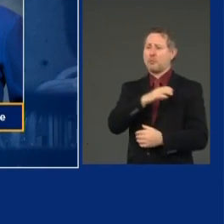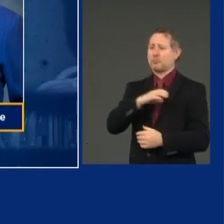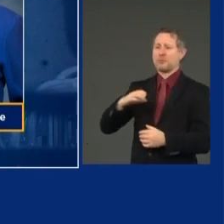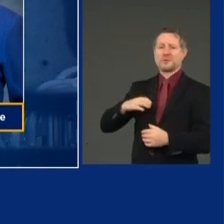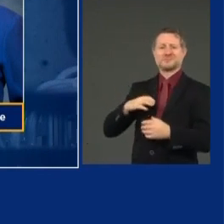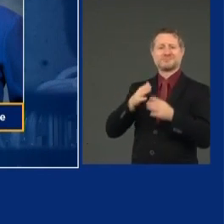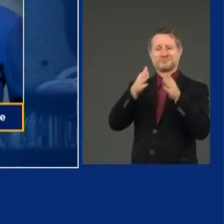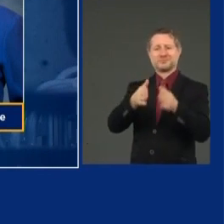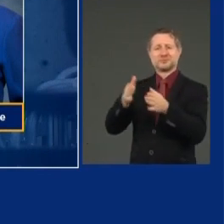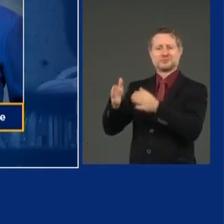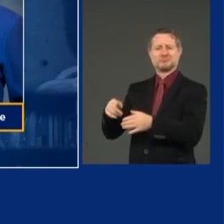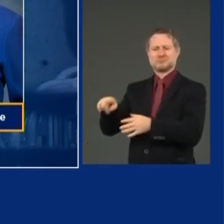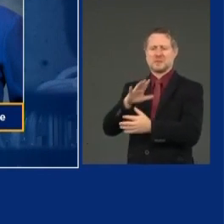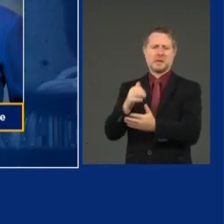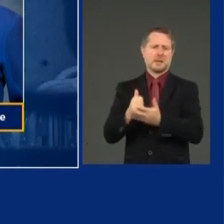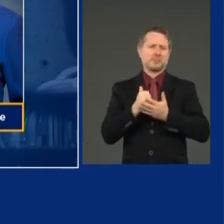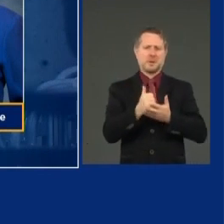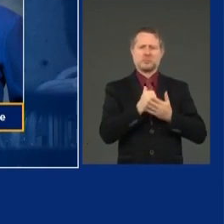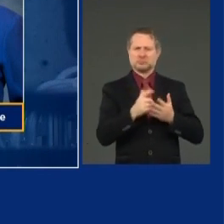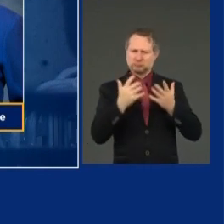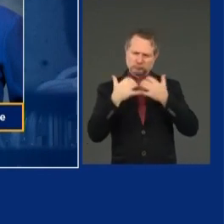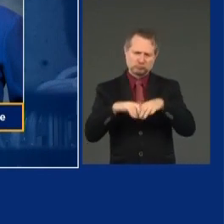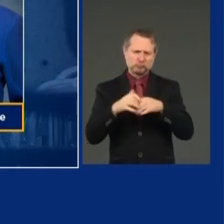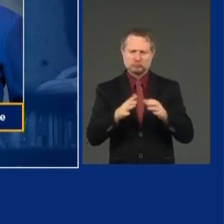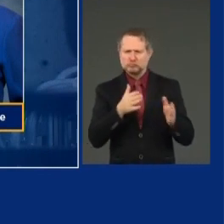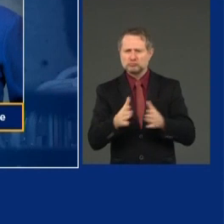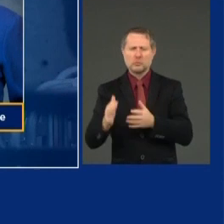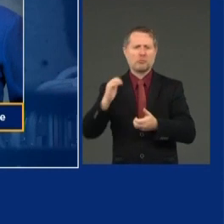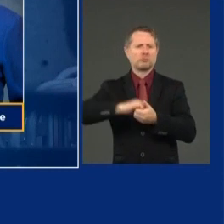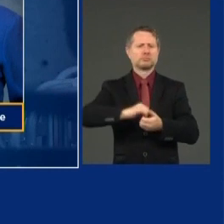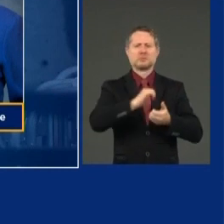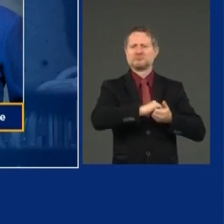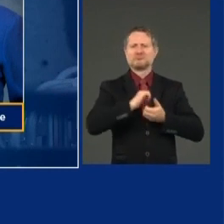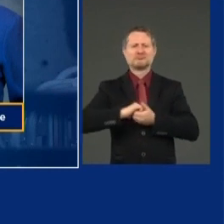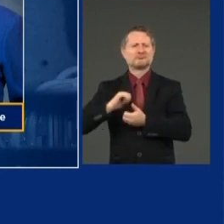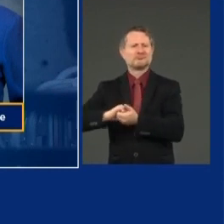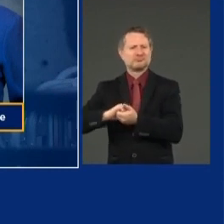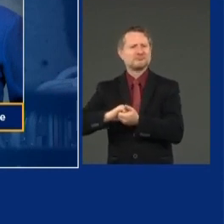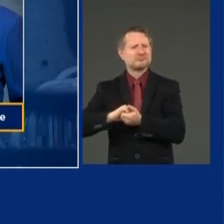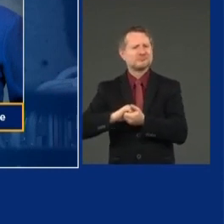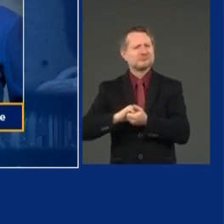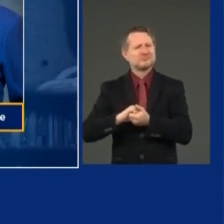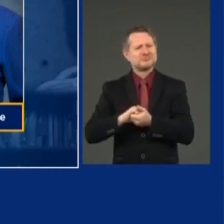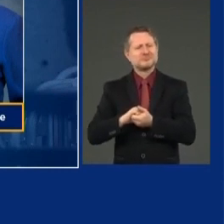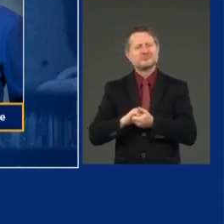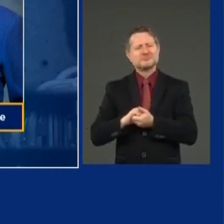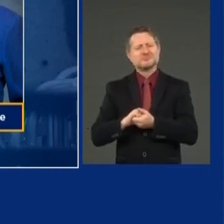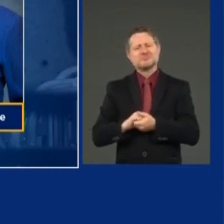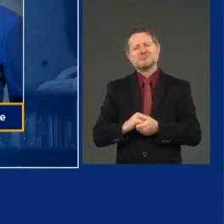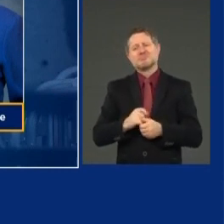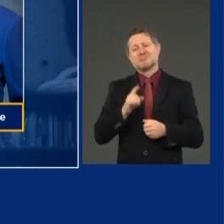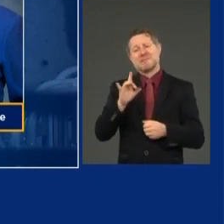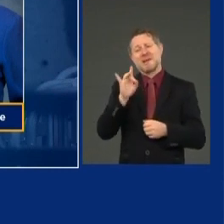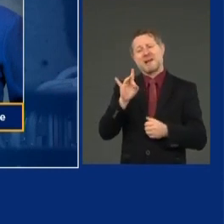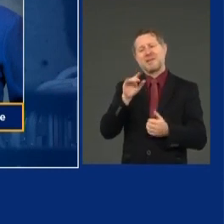AND LOWER INCOME COMMUNITIES. I WANT TO THANK THE CONGRESSIONAL DELEGATION WHO